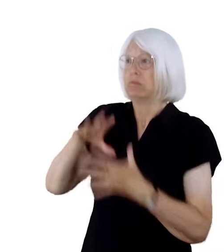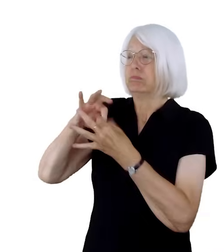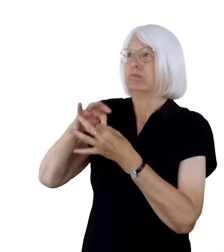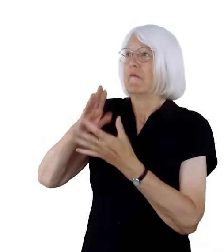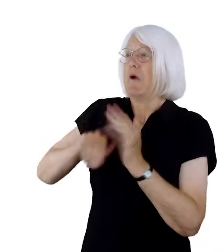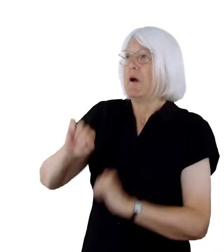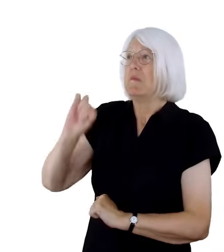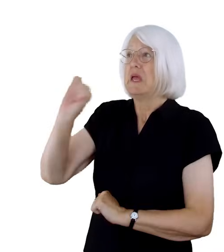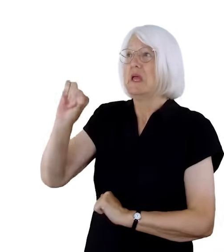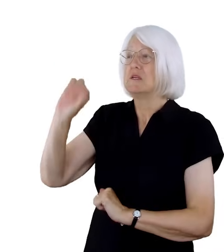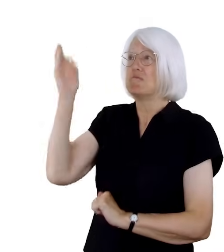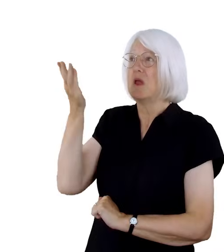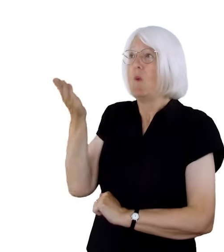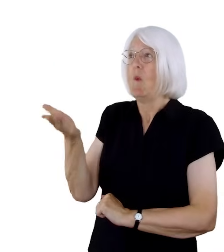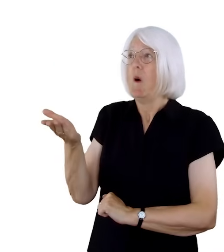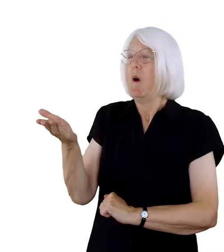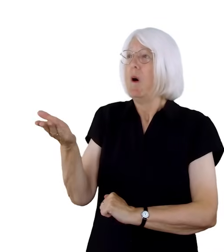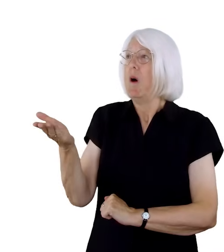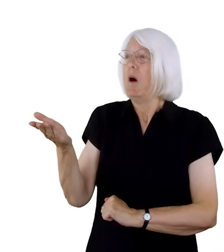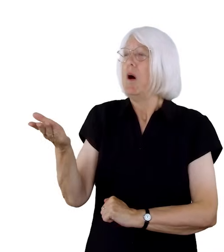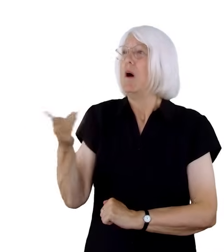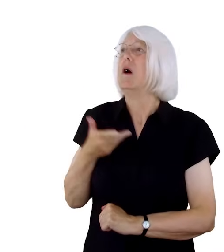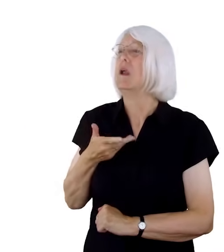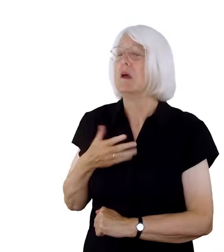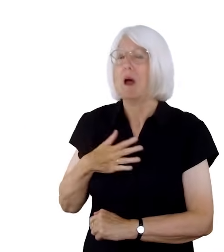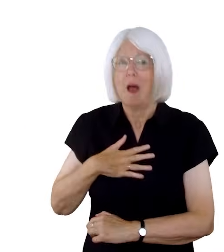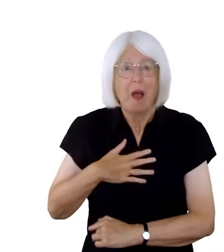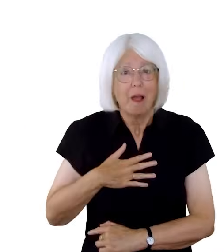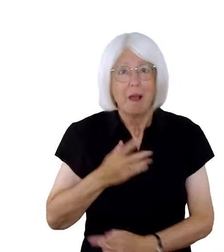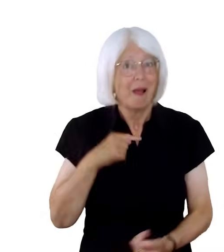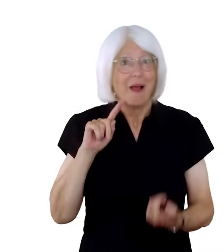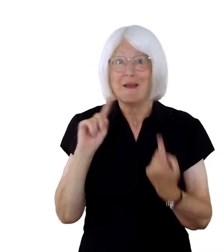Why should I gain from His reward?